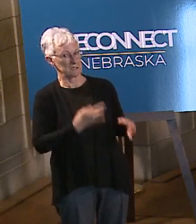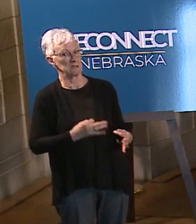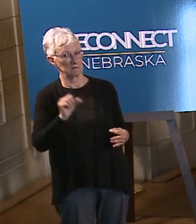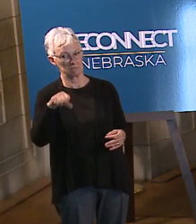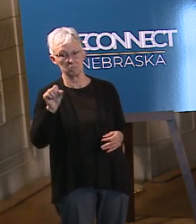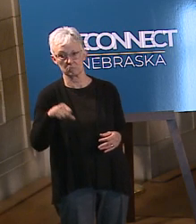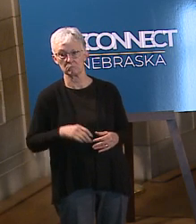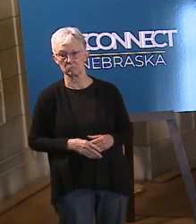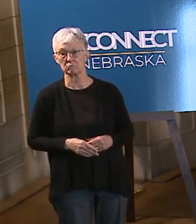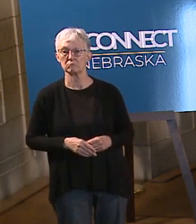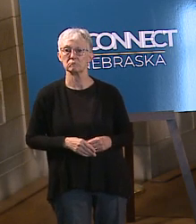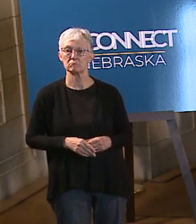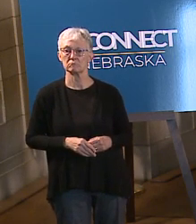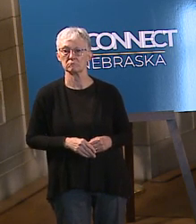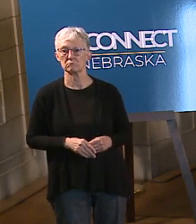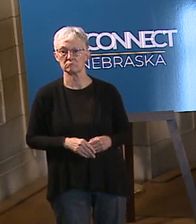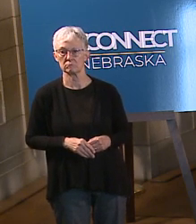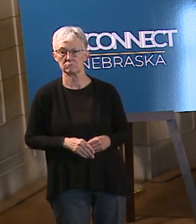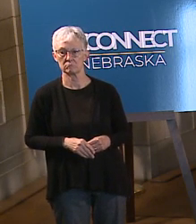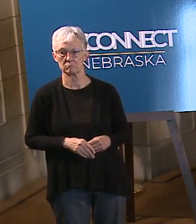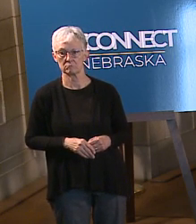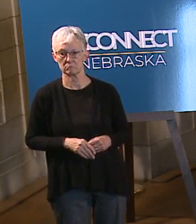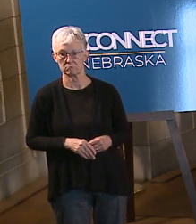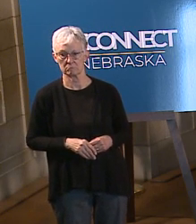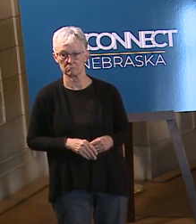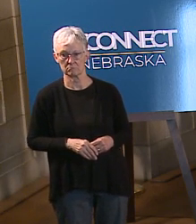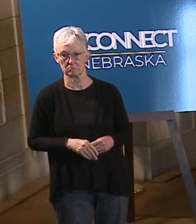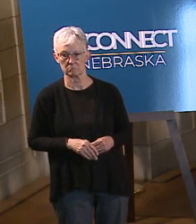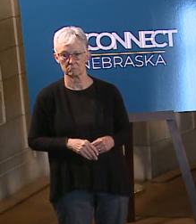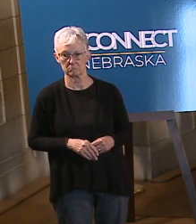IT WAS NOT THE ONLY FACTOR BUT